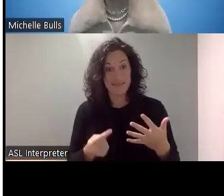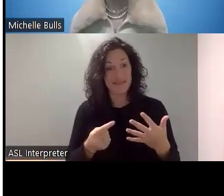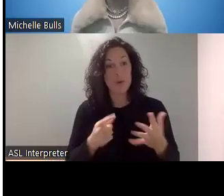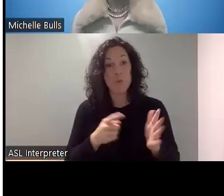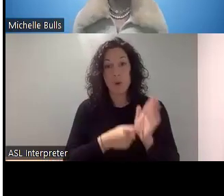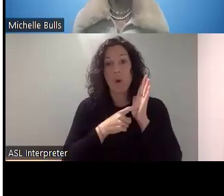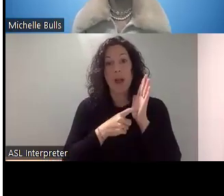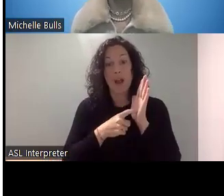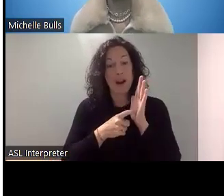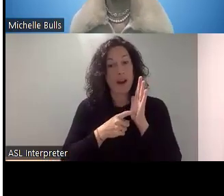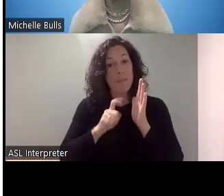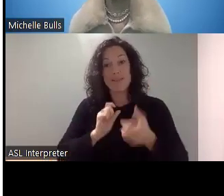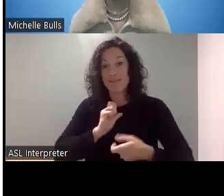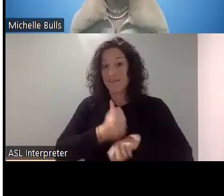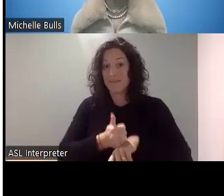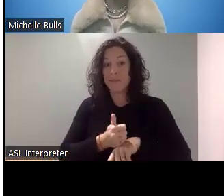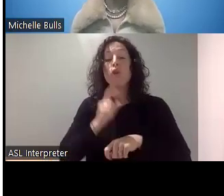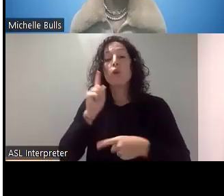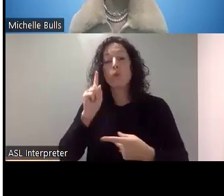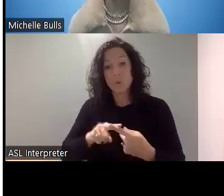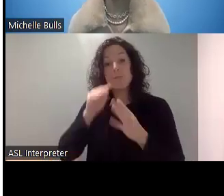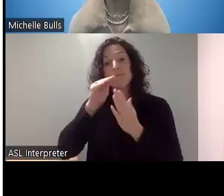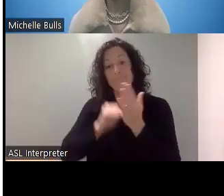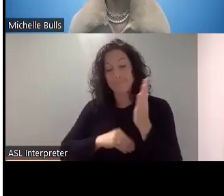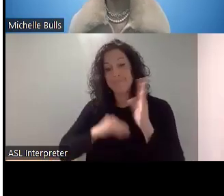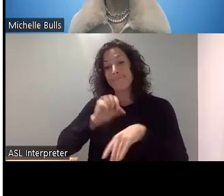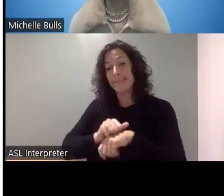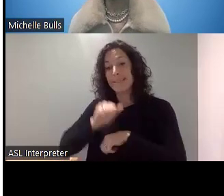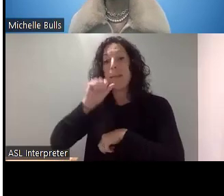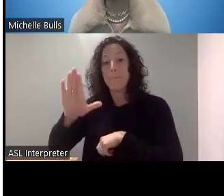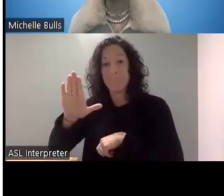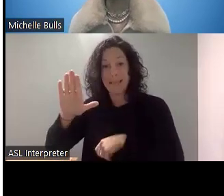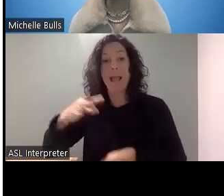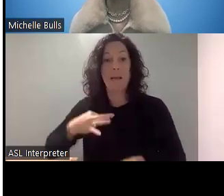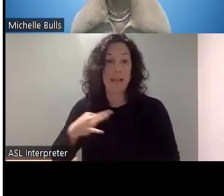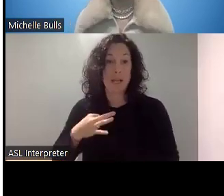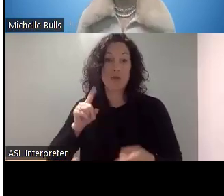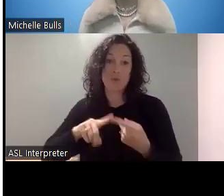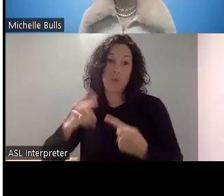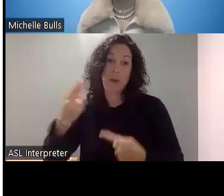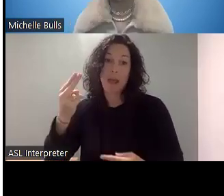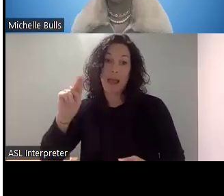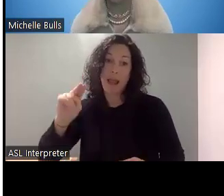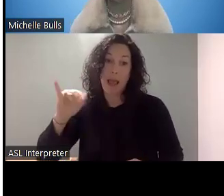in order to submit an application to the NIH. And then, of course, if you are funded,